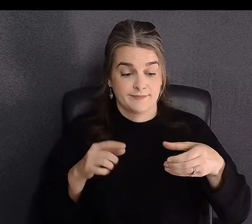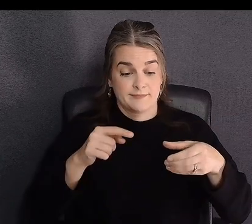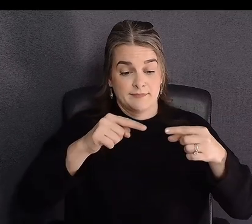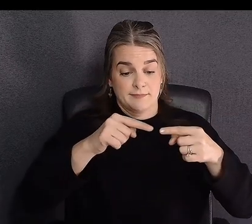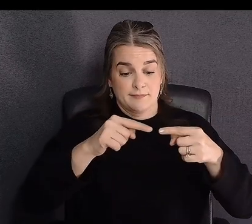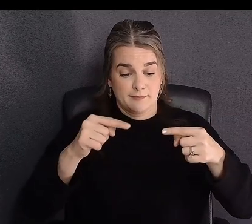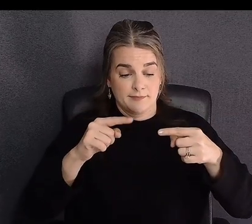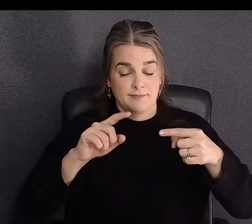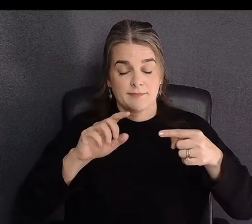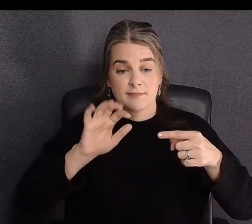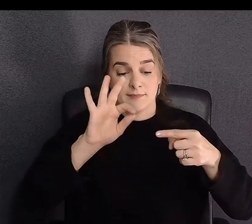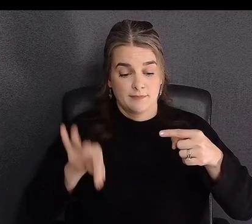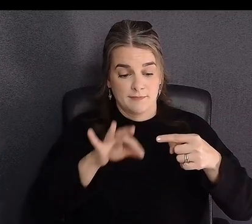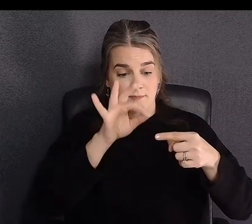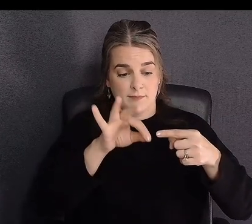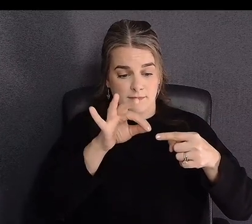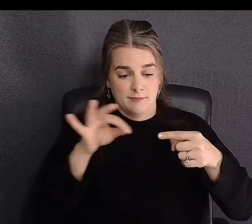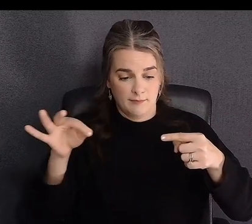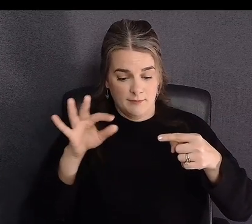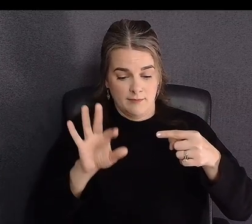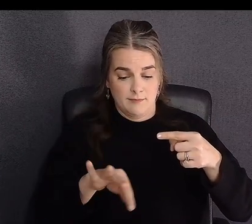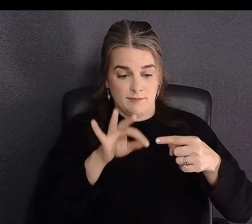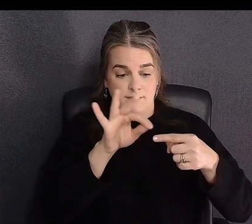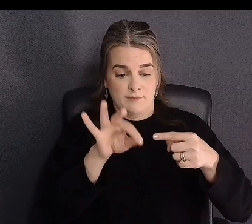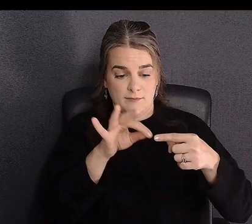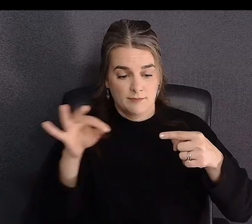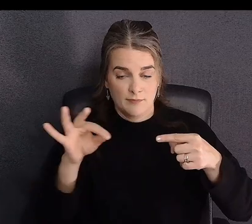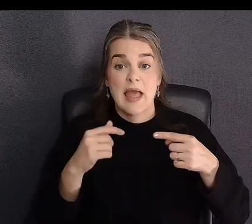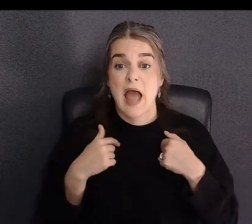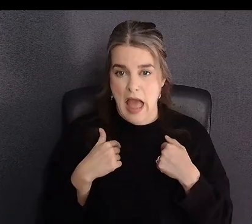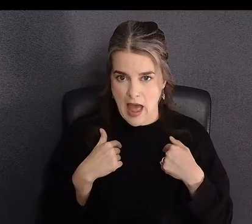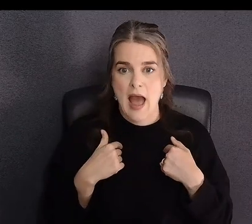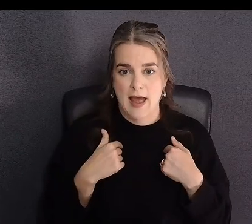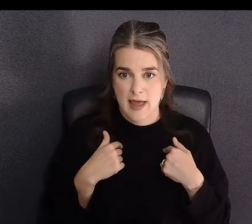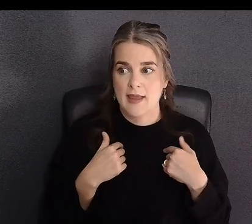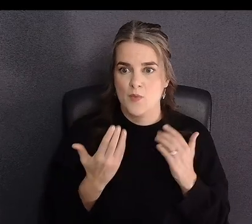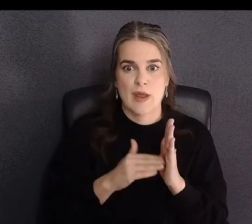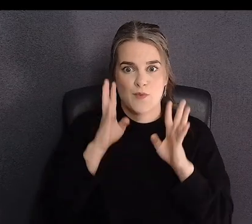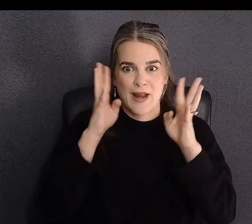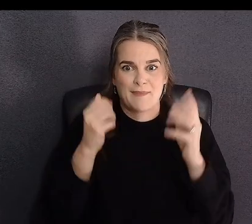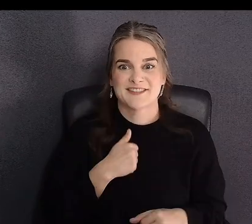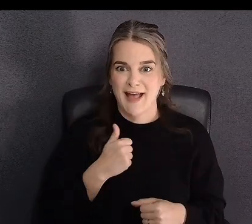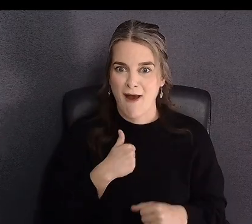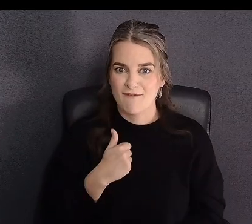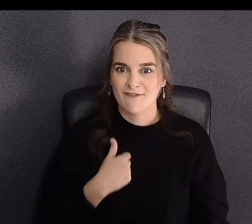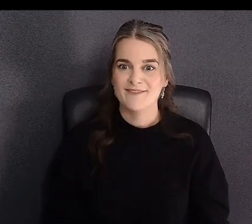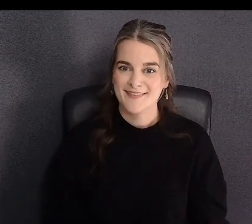I have recreated it myself using things that I already had at the studio.